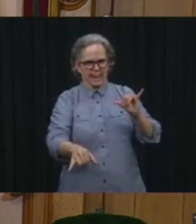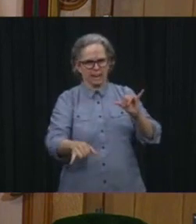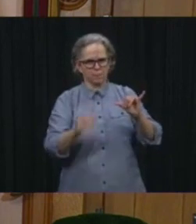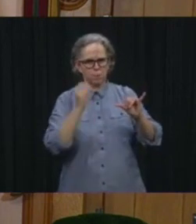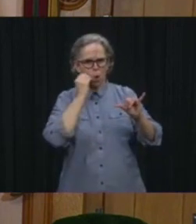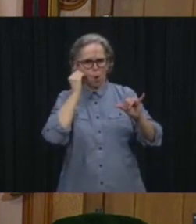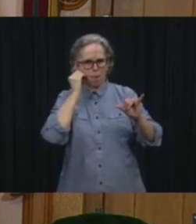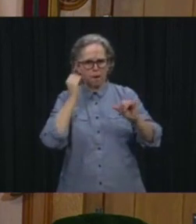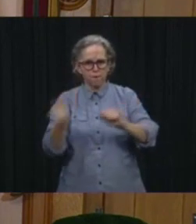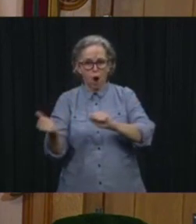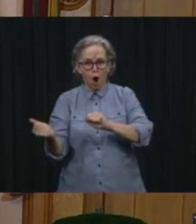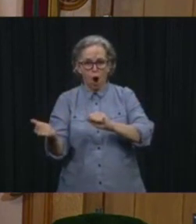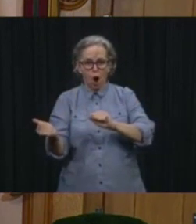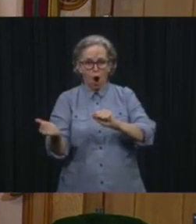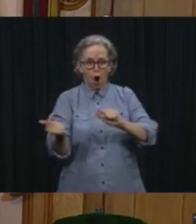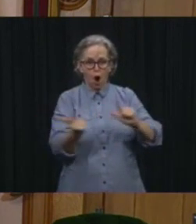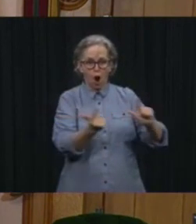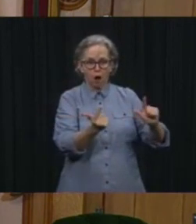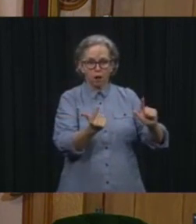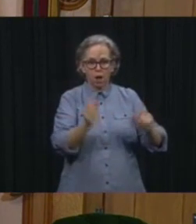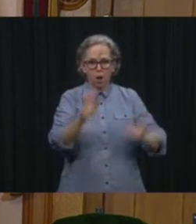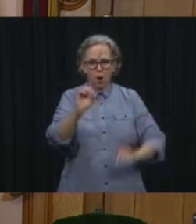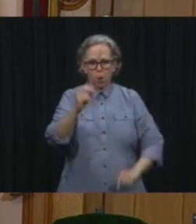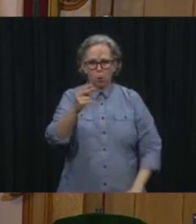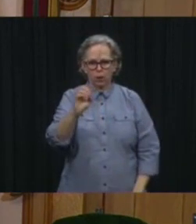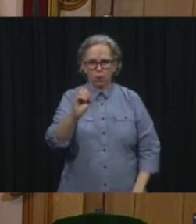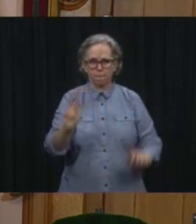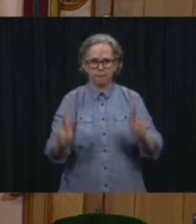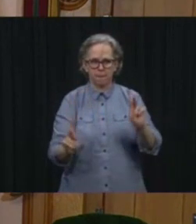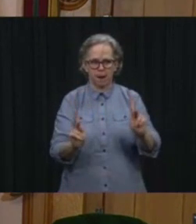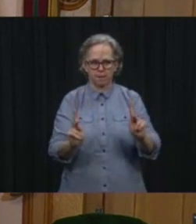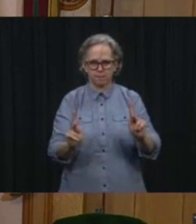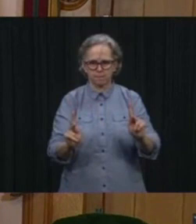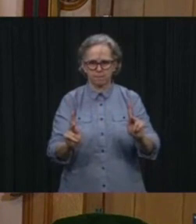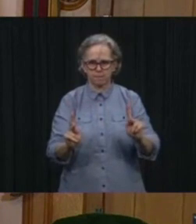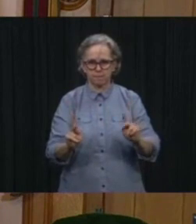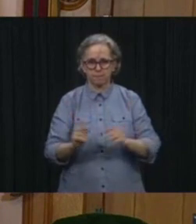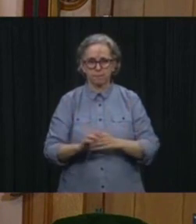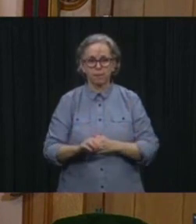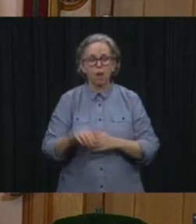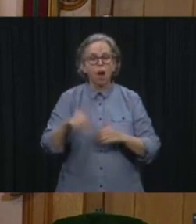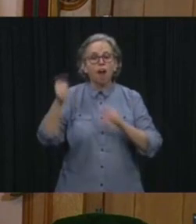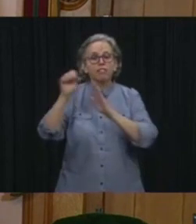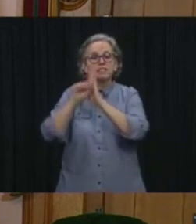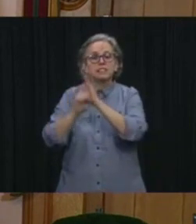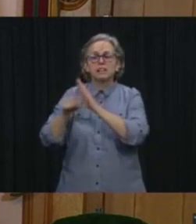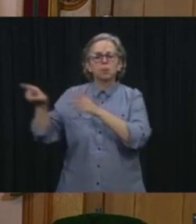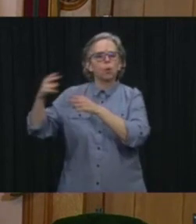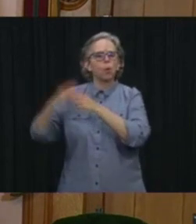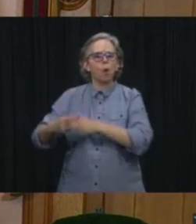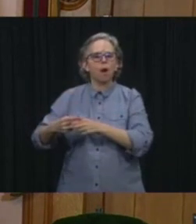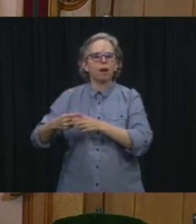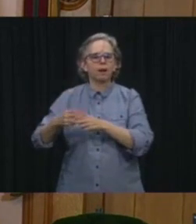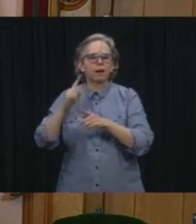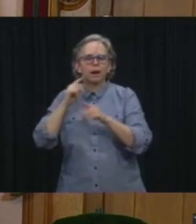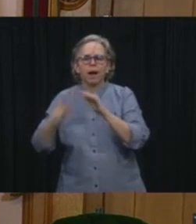A MOMENTOUS DAY AS PARTS OF THE TRI-STATE ARE TAKING IMMEDIATE ACTION TO STOP THE SPREAD OF THE CORONA VIRUS... WHILE OTHER PARTS OF THE TRI-STATE FEEL THAT MORE